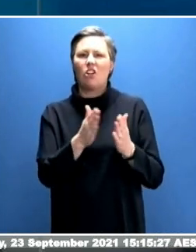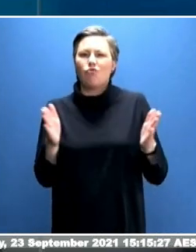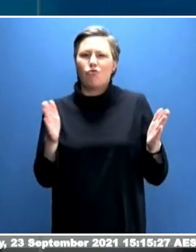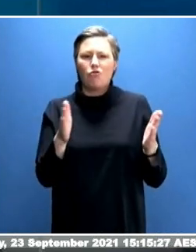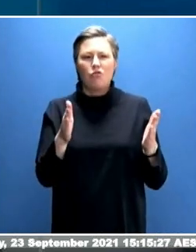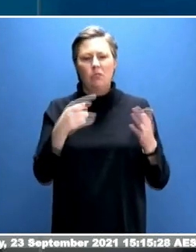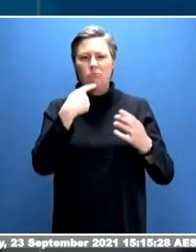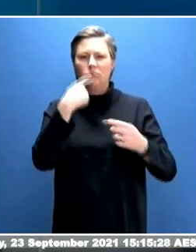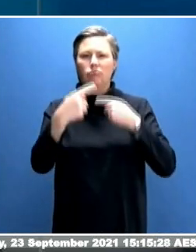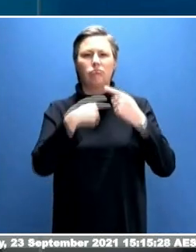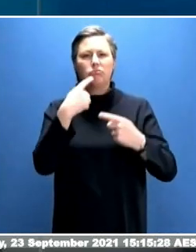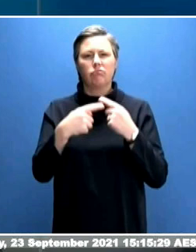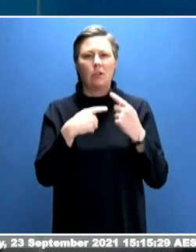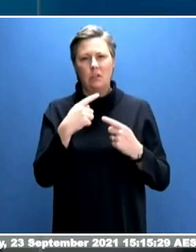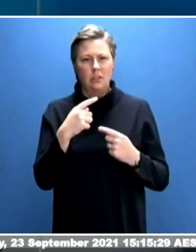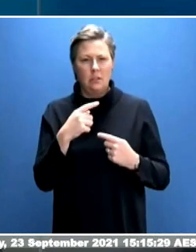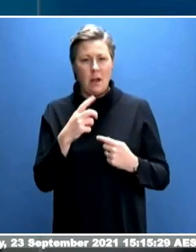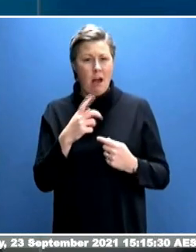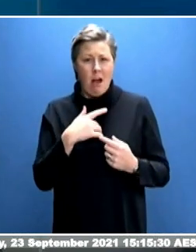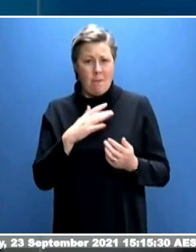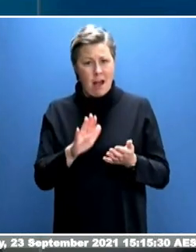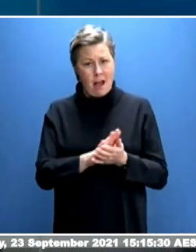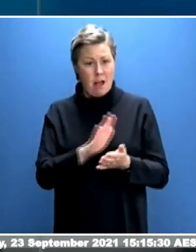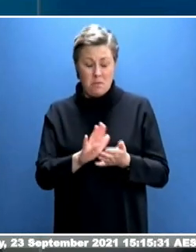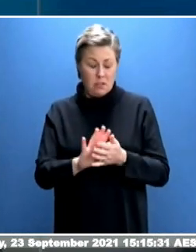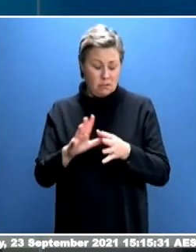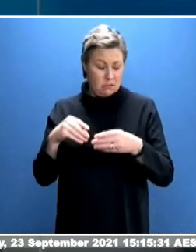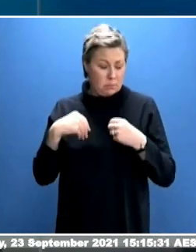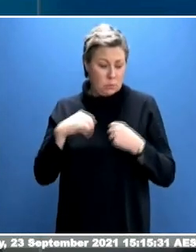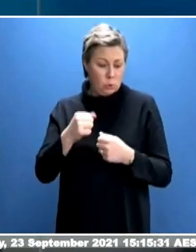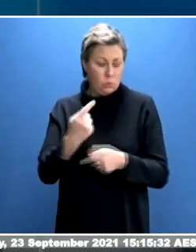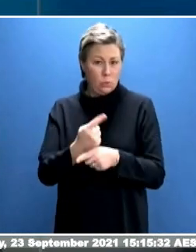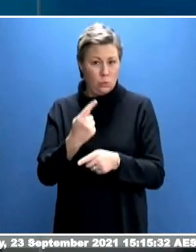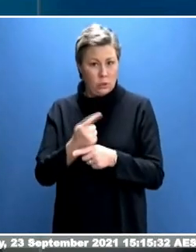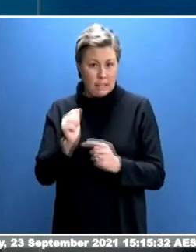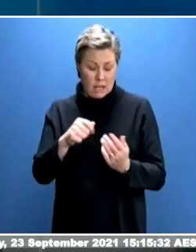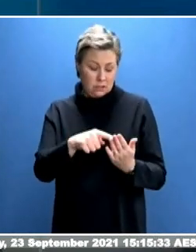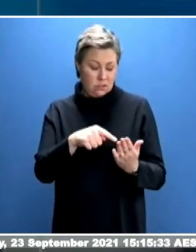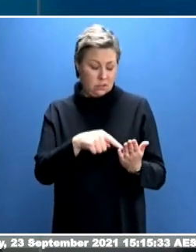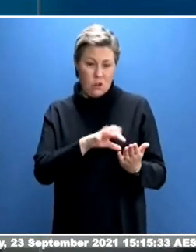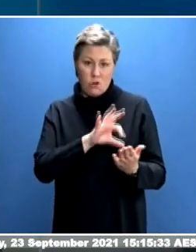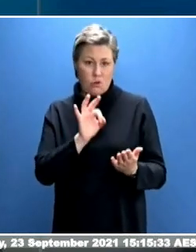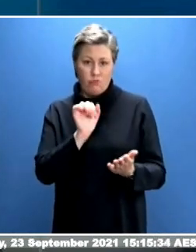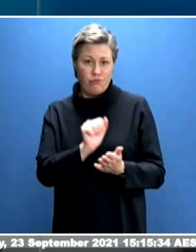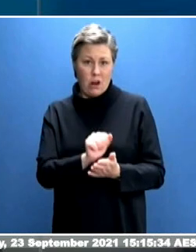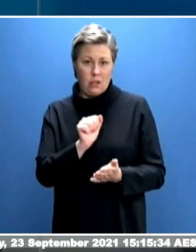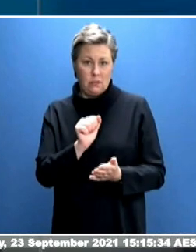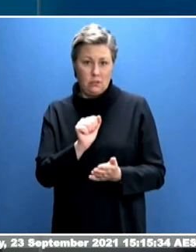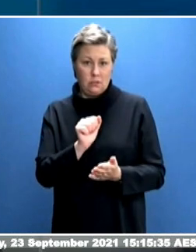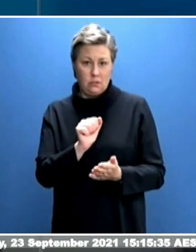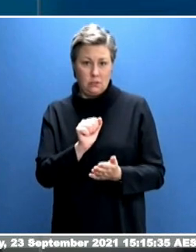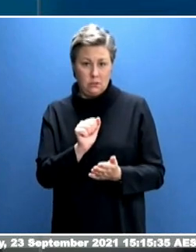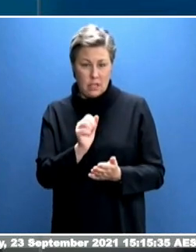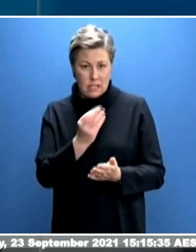it, but I'm happy to accept that it is not right that someone would go to Safe Care